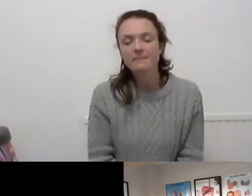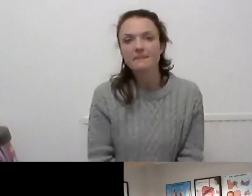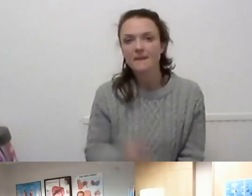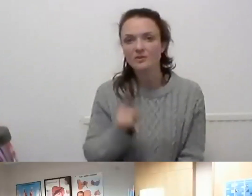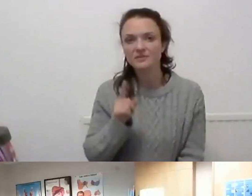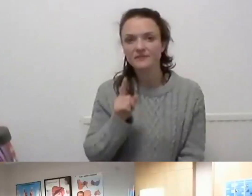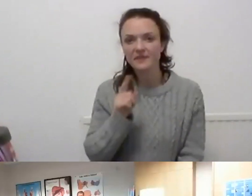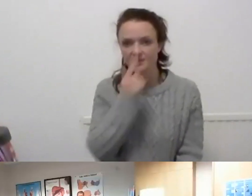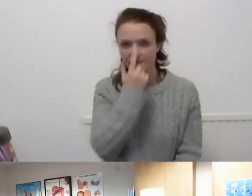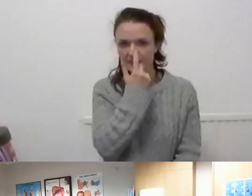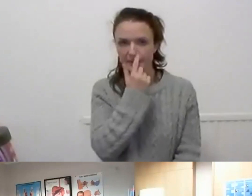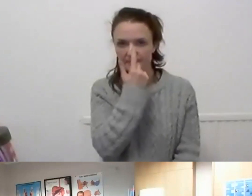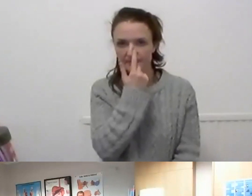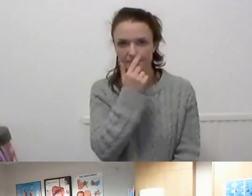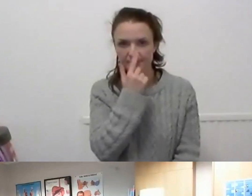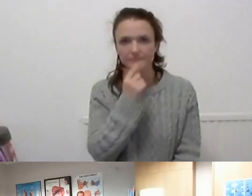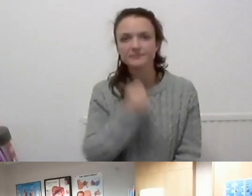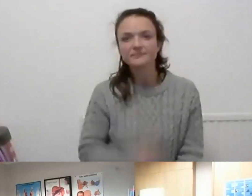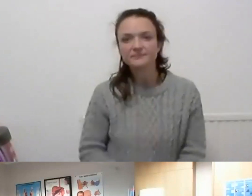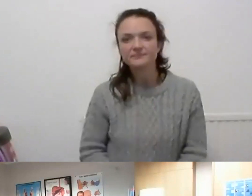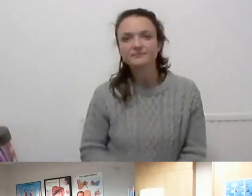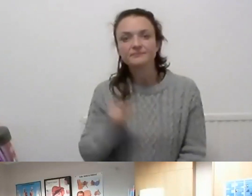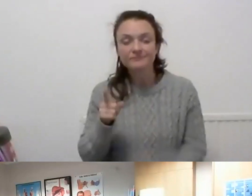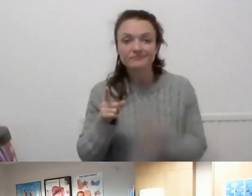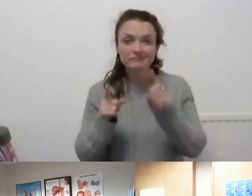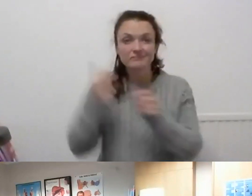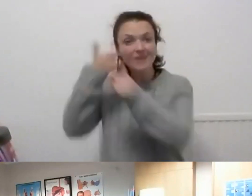you're right, that there is there is money being made. I mean, it has taken